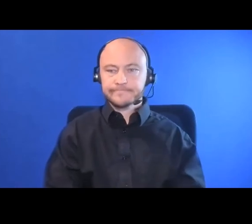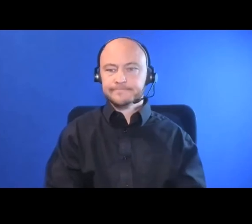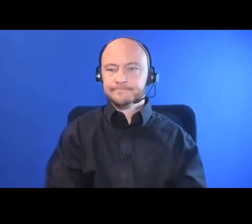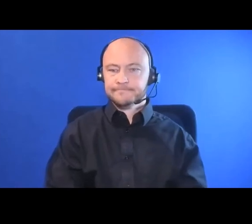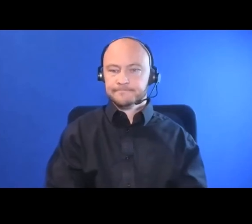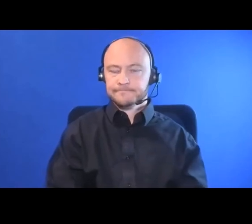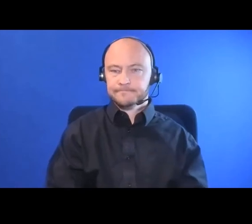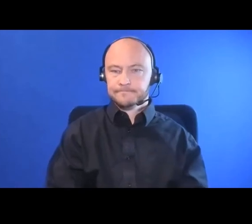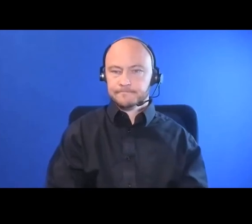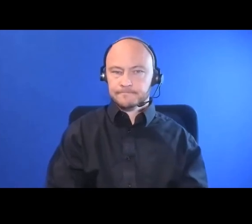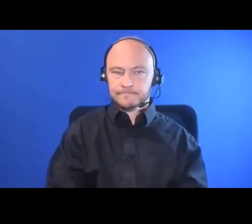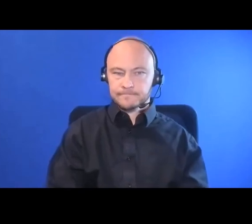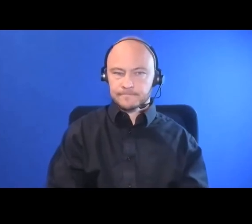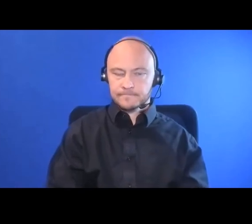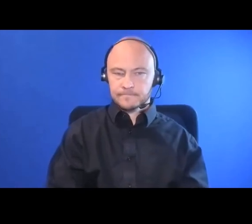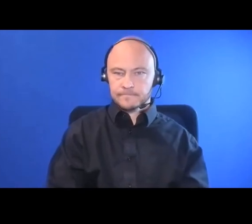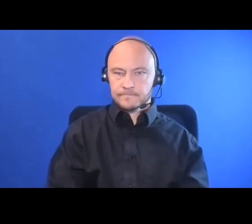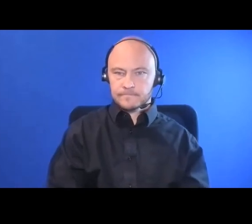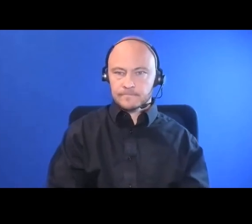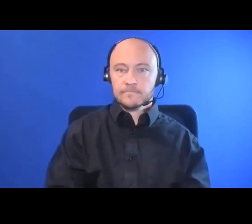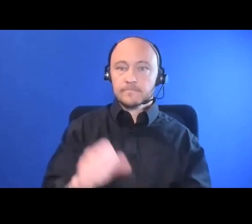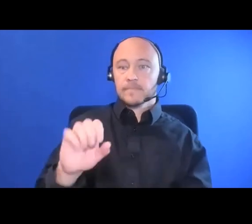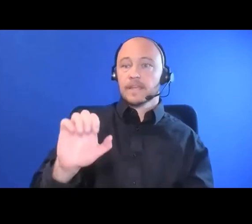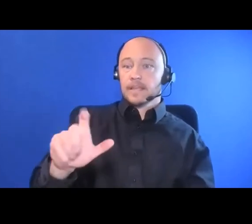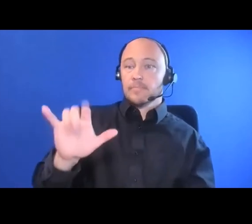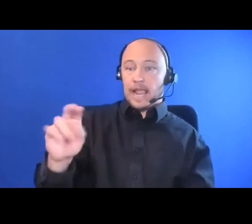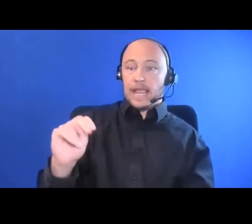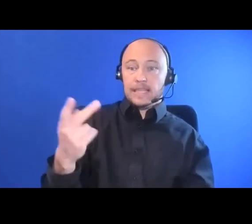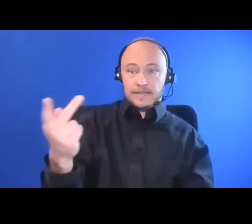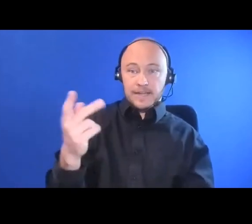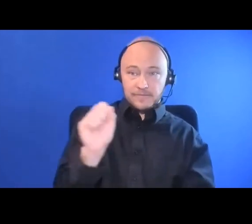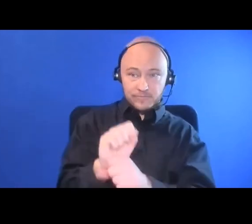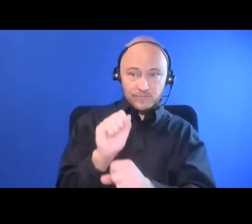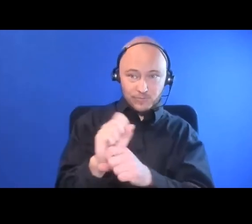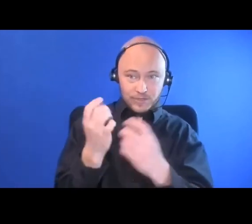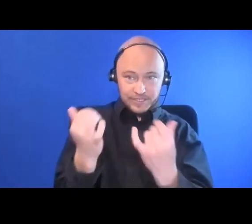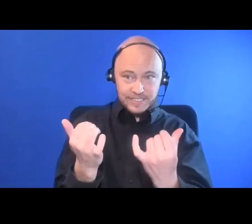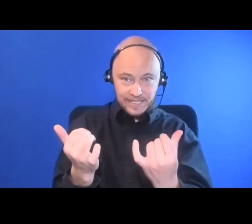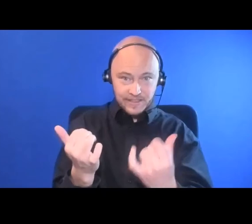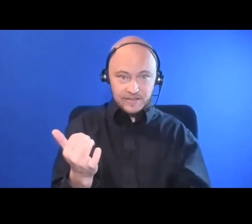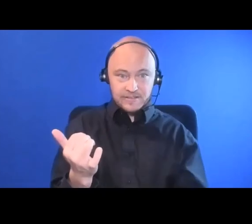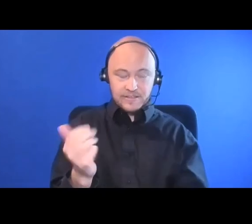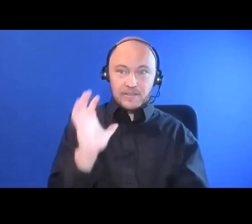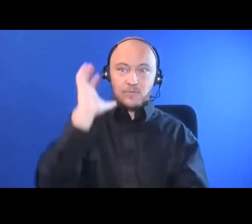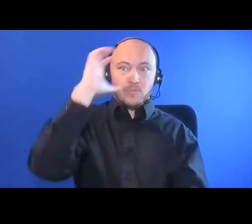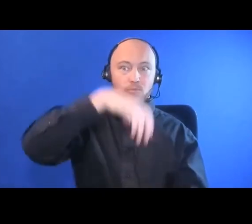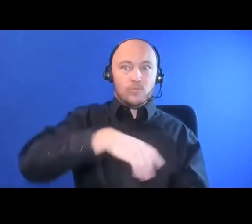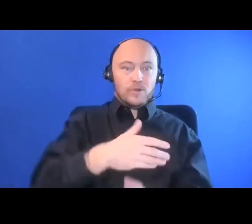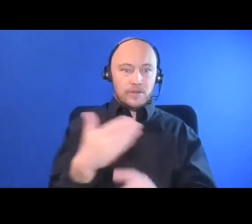Yeah, Eileen and I worked together too and the absurd thing is that I was Eileen's mentor